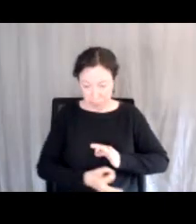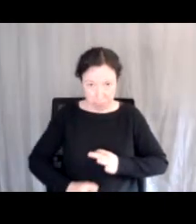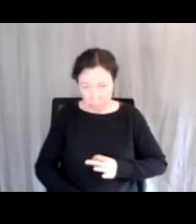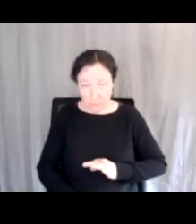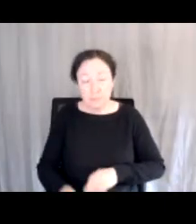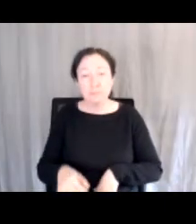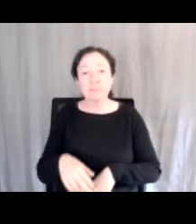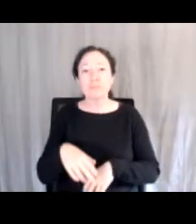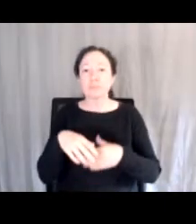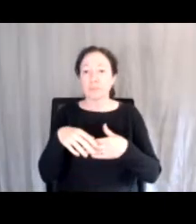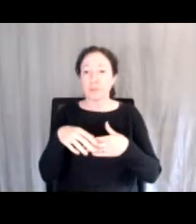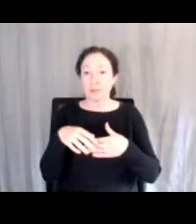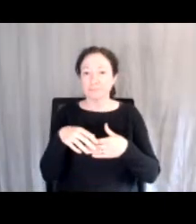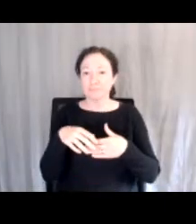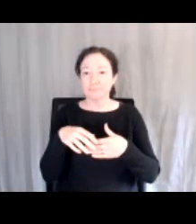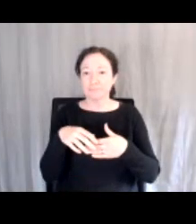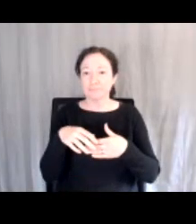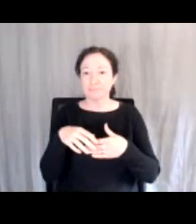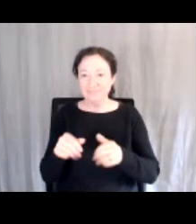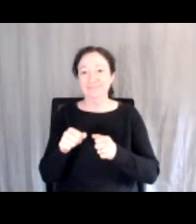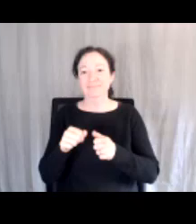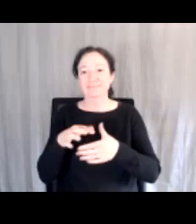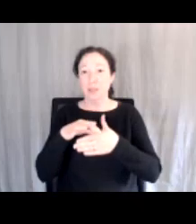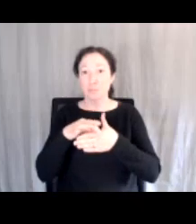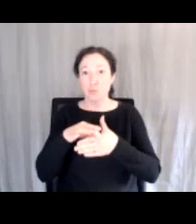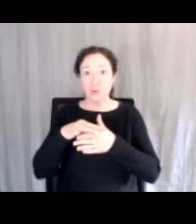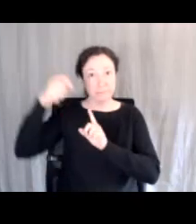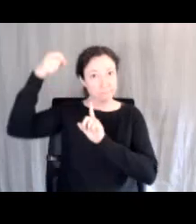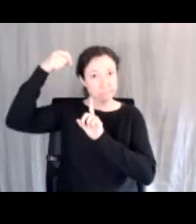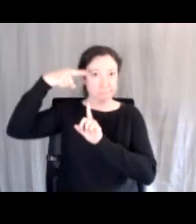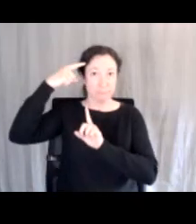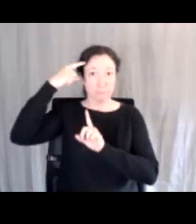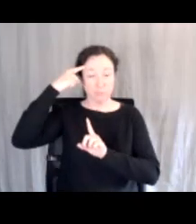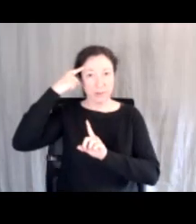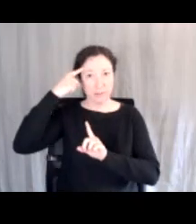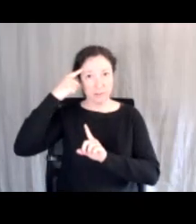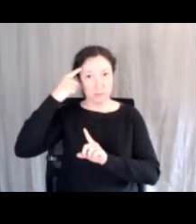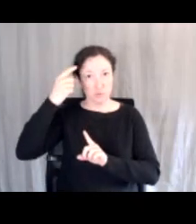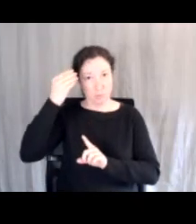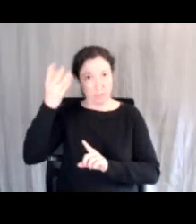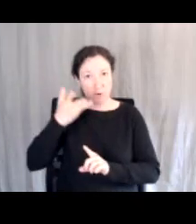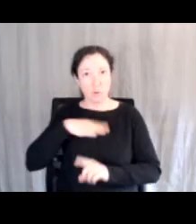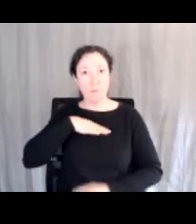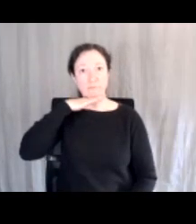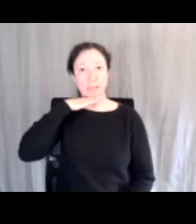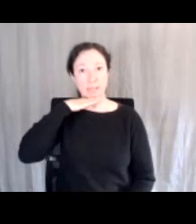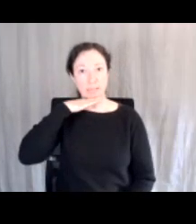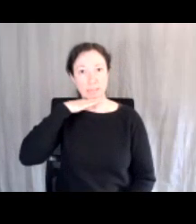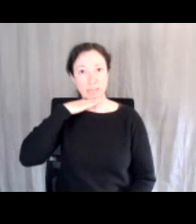it's signals, sorry, triggers a signal in the brain that tells you that you're full. And so the more carbohydrate you have,